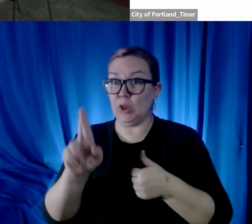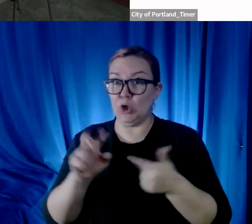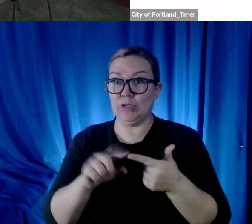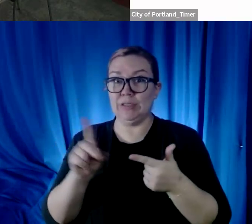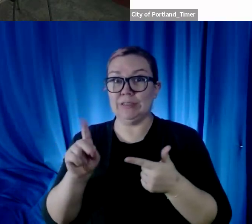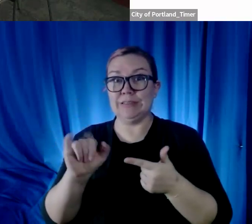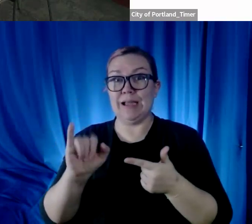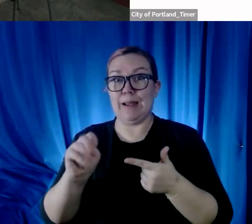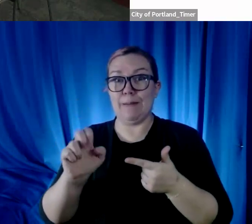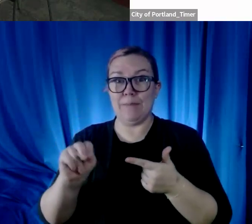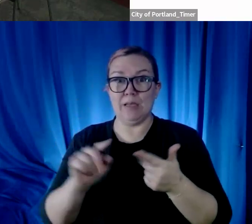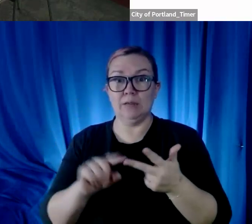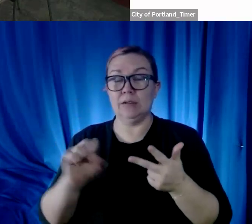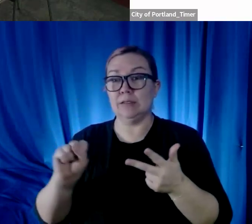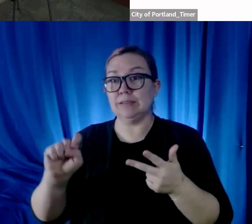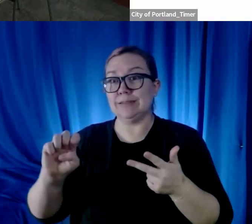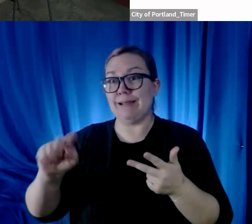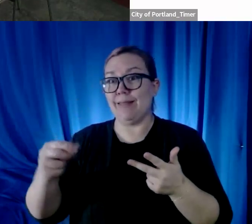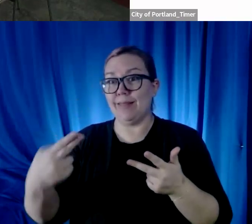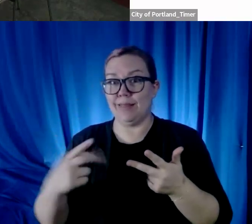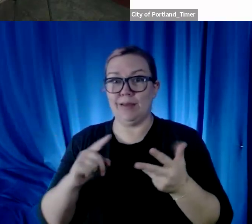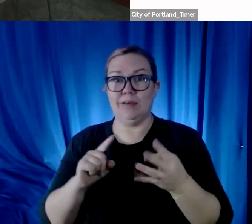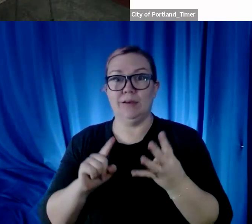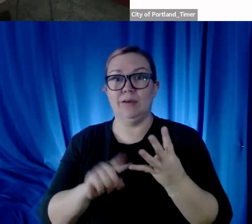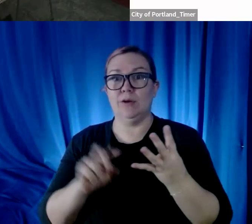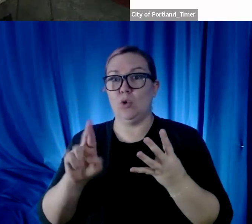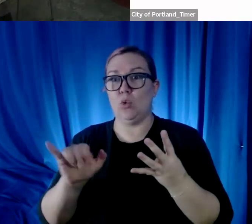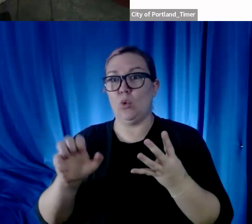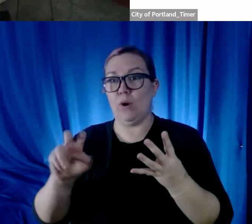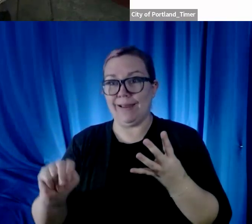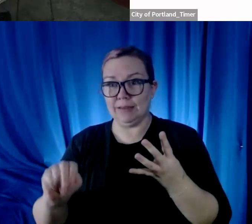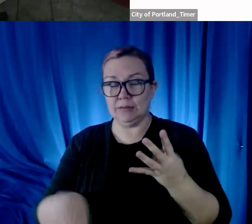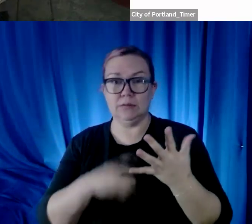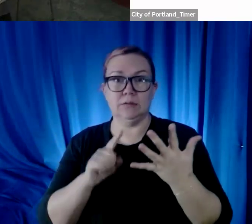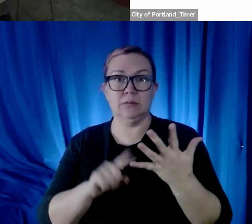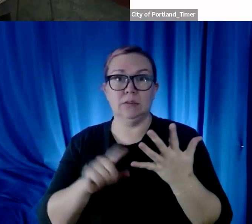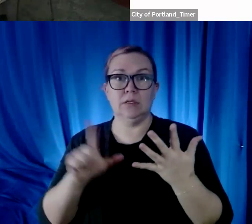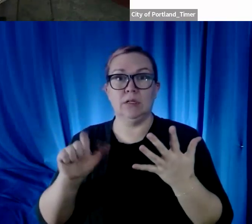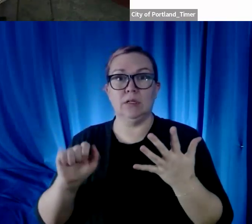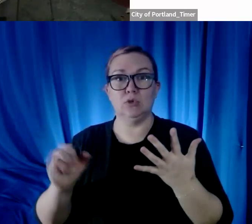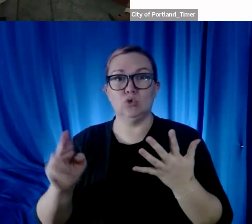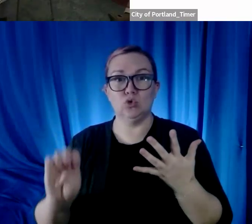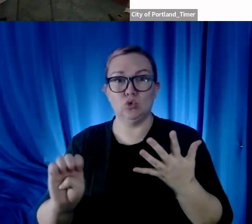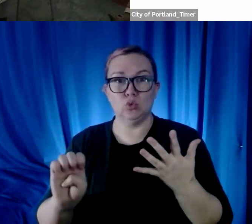Seth Cady, Ryan Sotomayor. Lejeune Thorson.